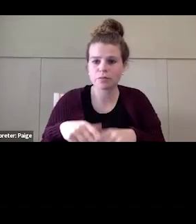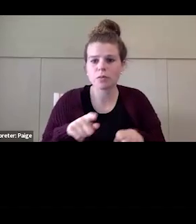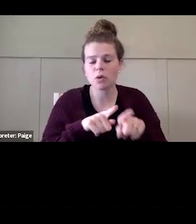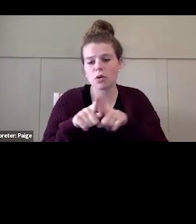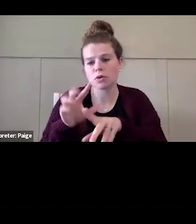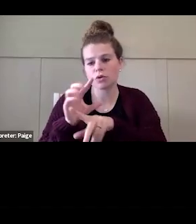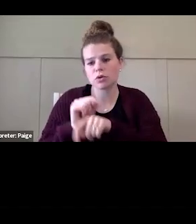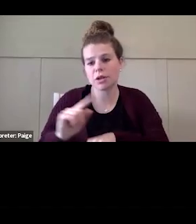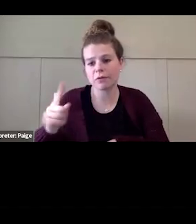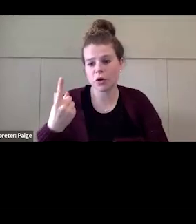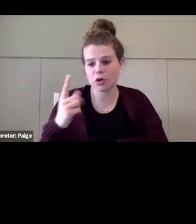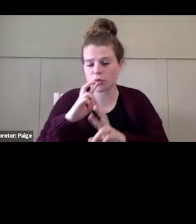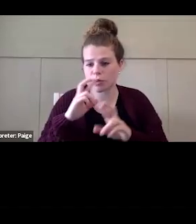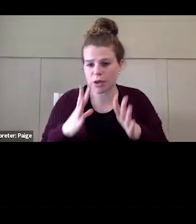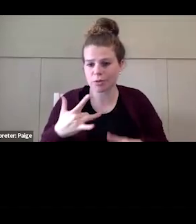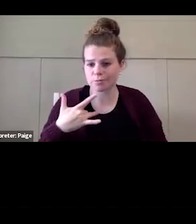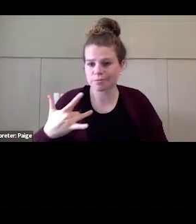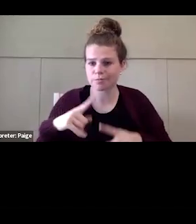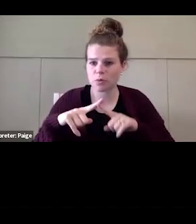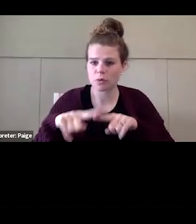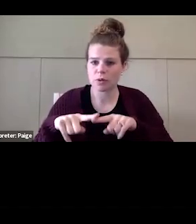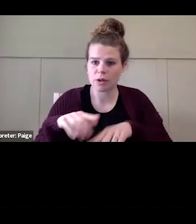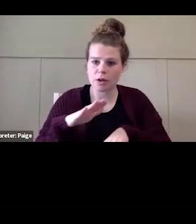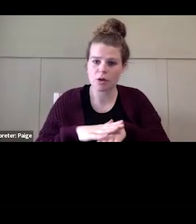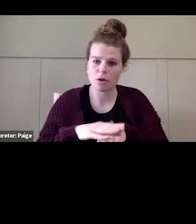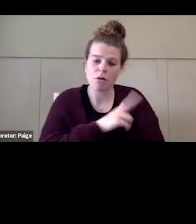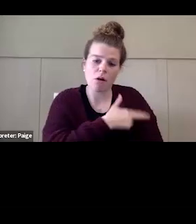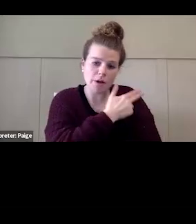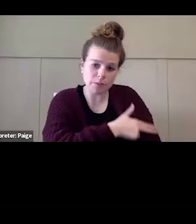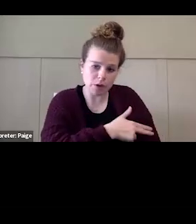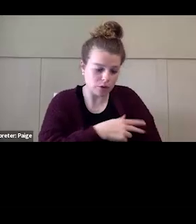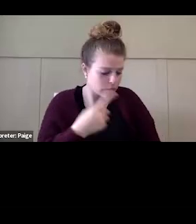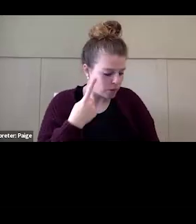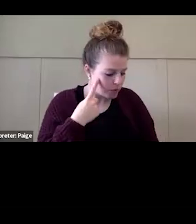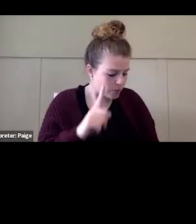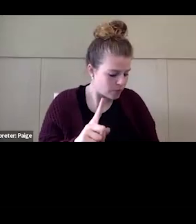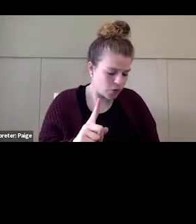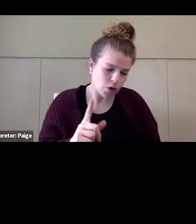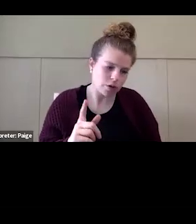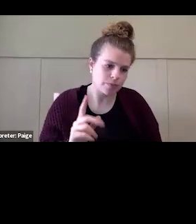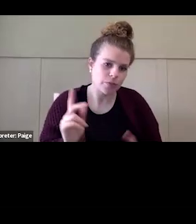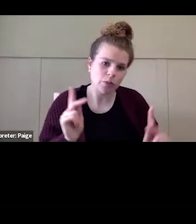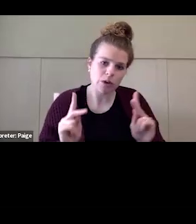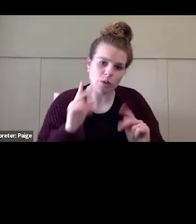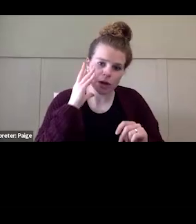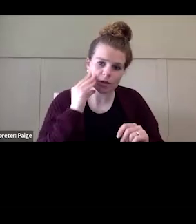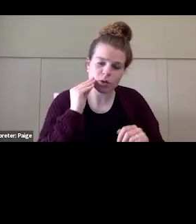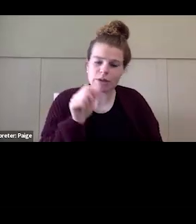first responders have always relied on the hospitals for people experiencing anything related